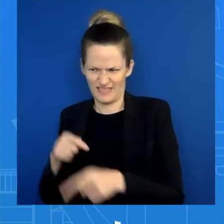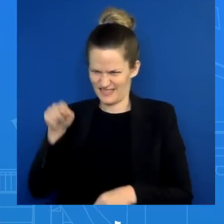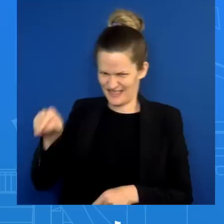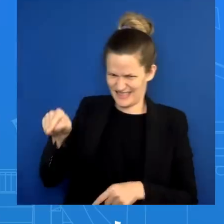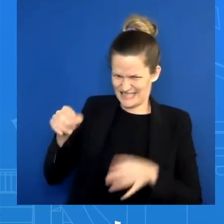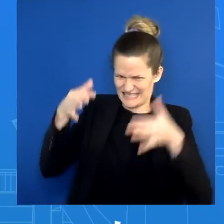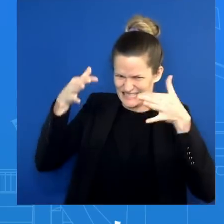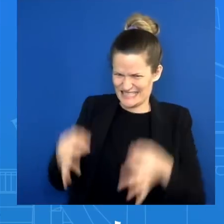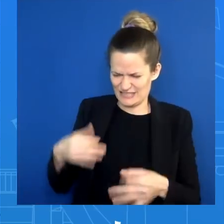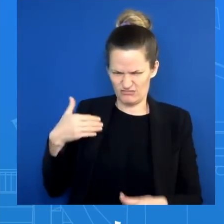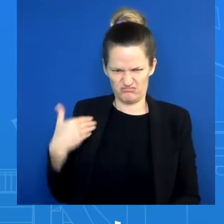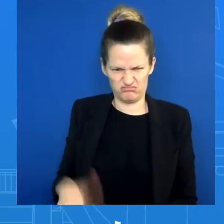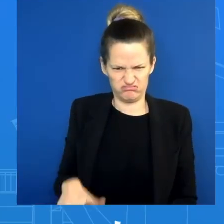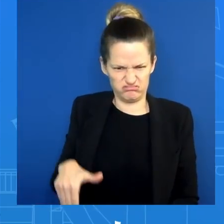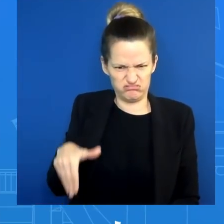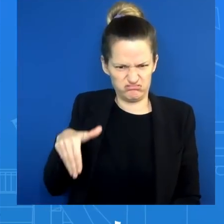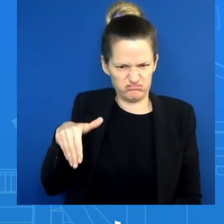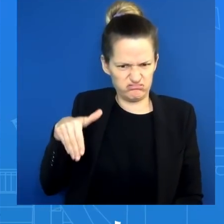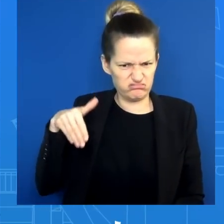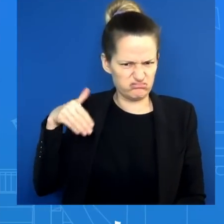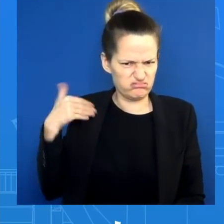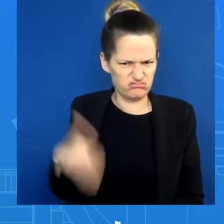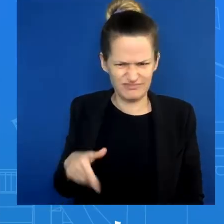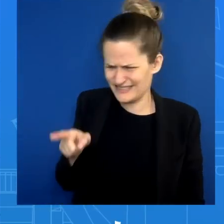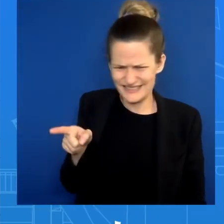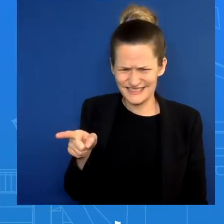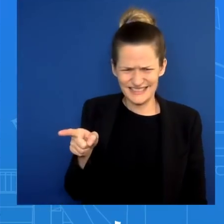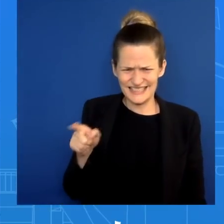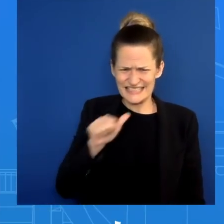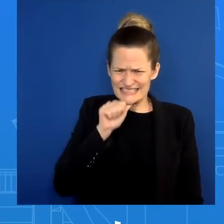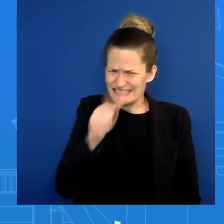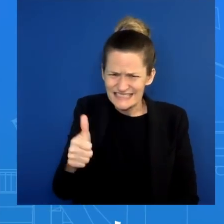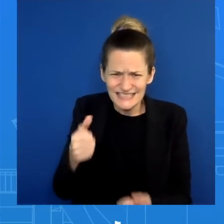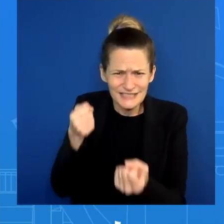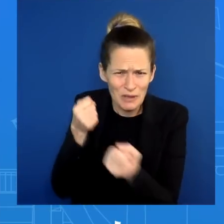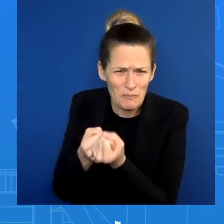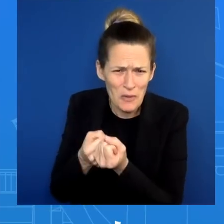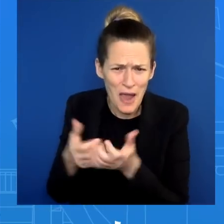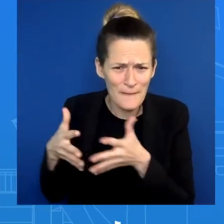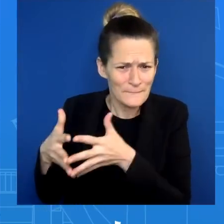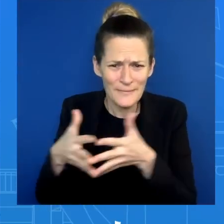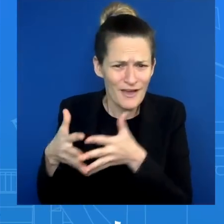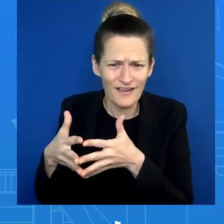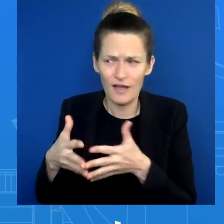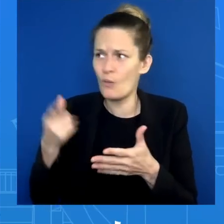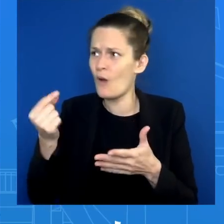that's what we saw with Kansas as well, is like the majority the majority of Americans